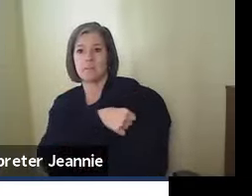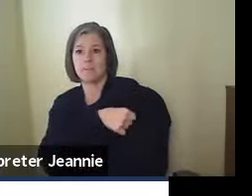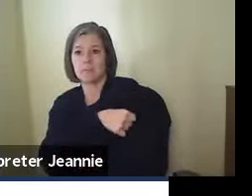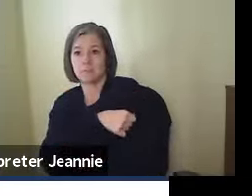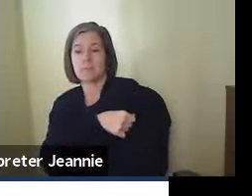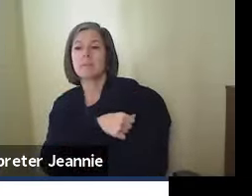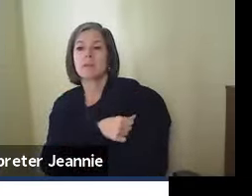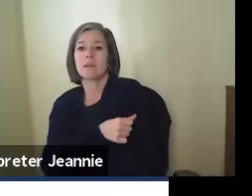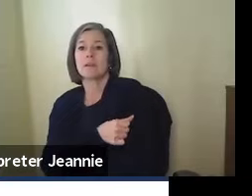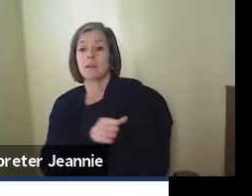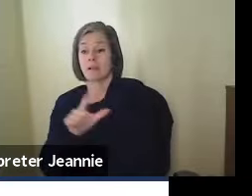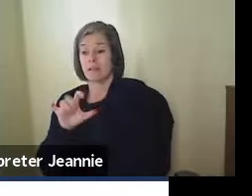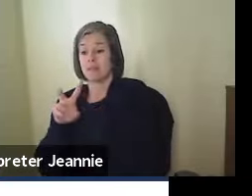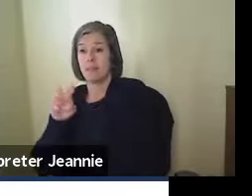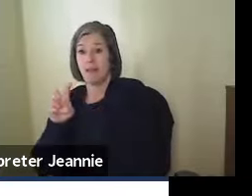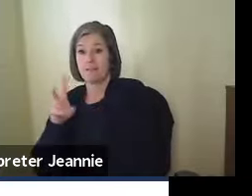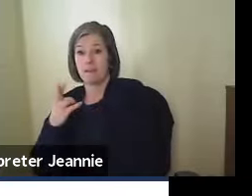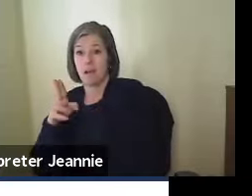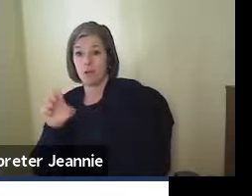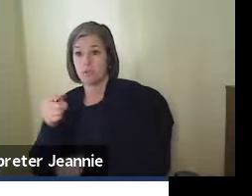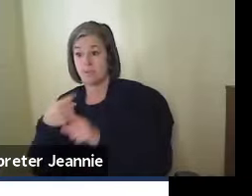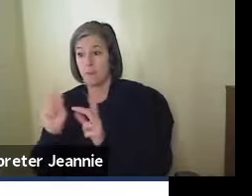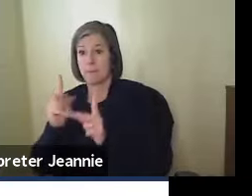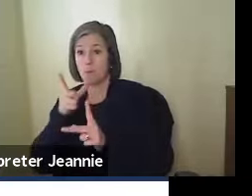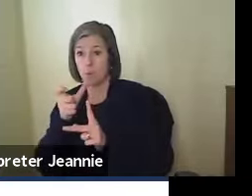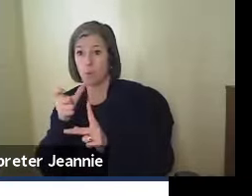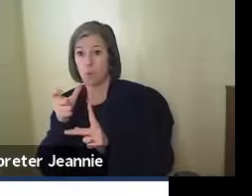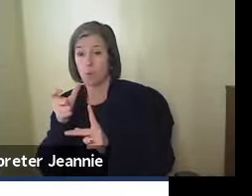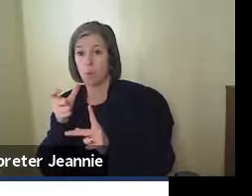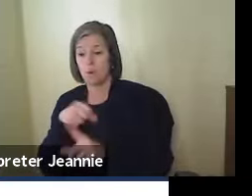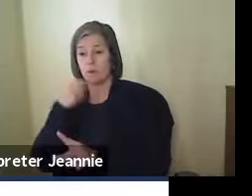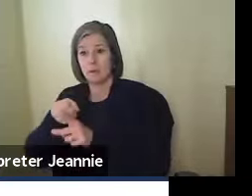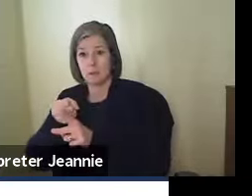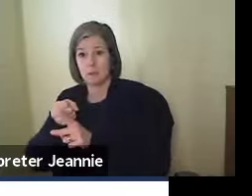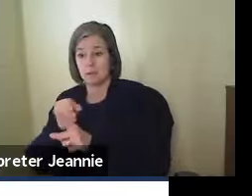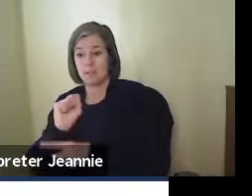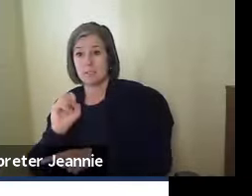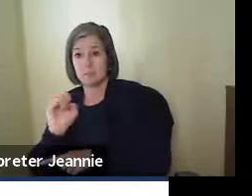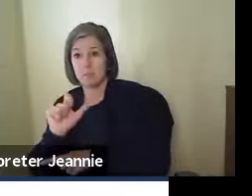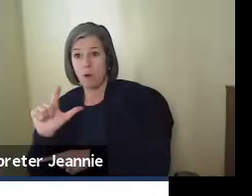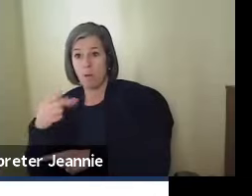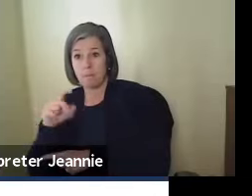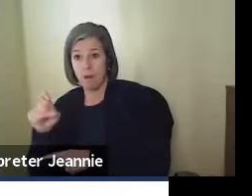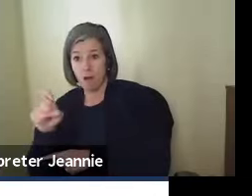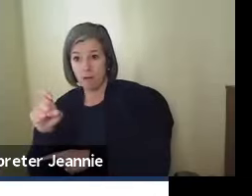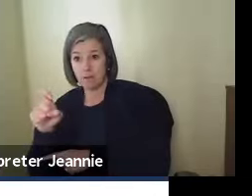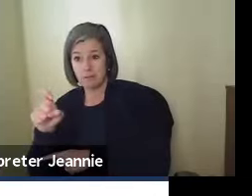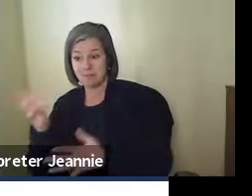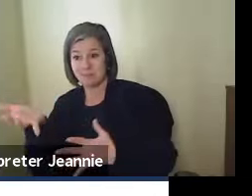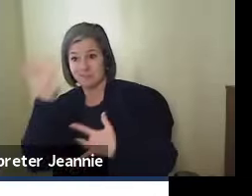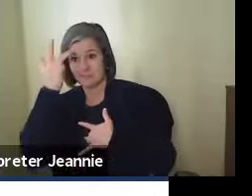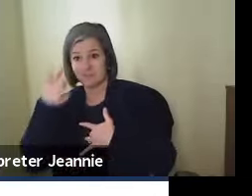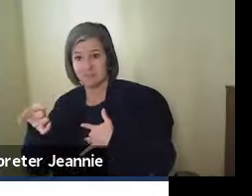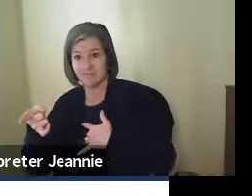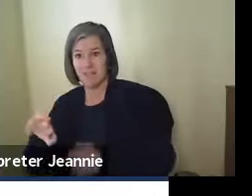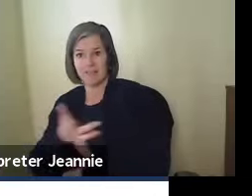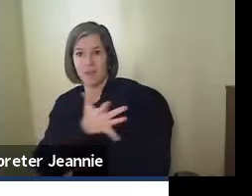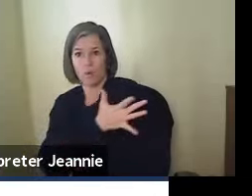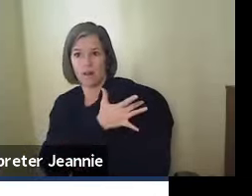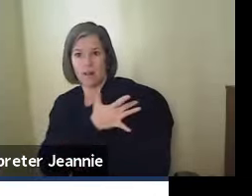of the live virus from the guys who had gotten smallpox and they would smear it into those wounds